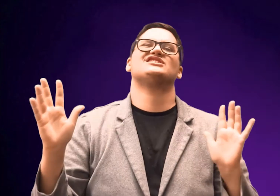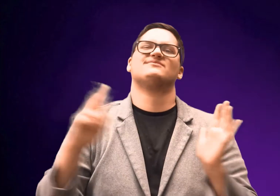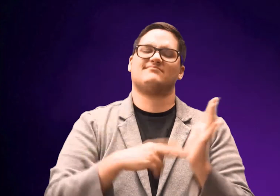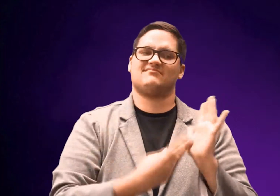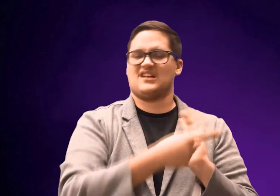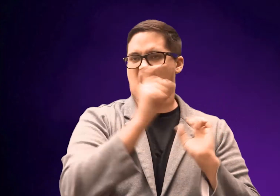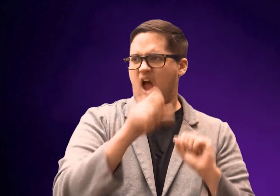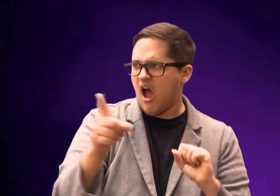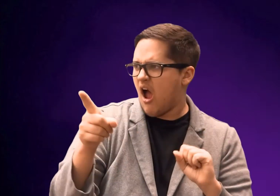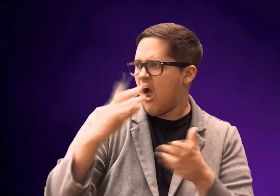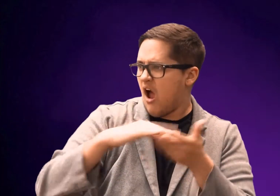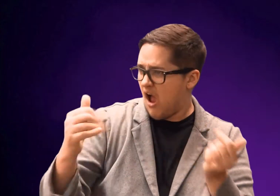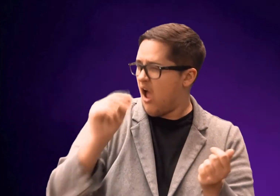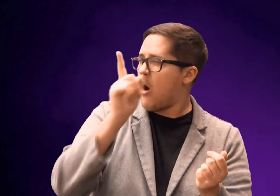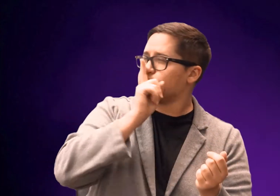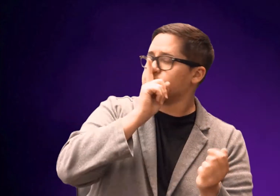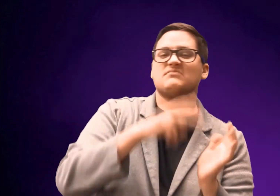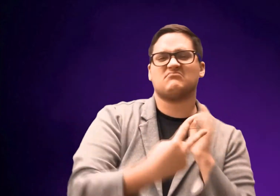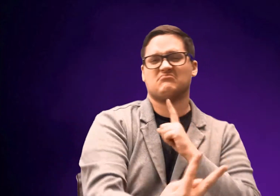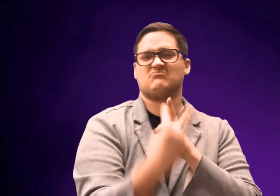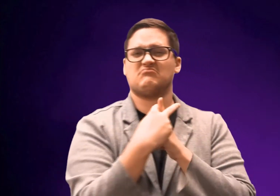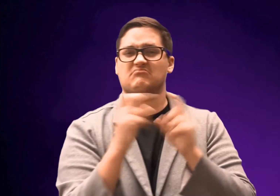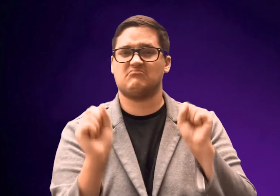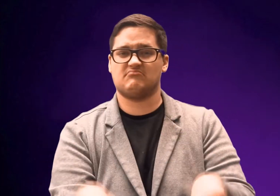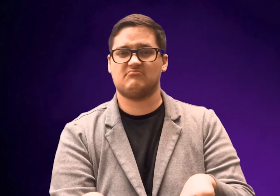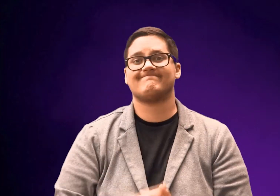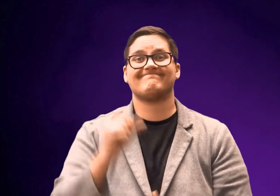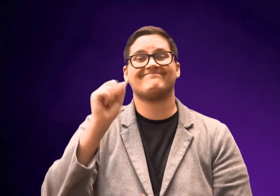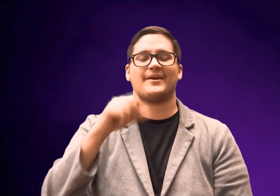Not telling them means you could be charged.